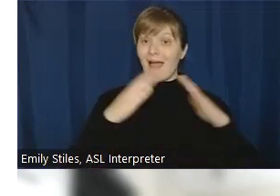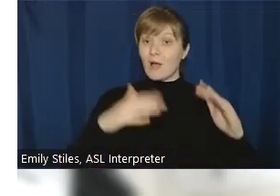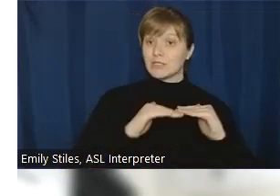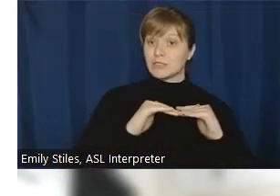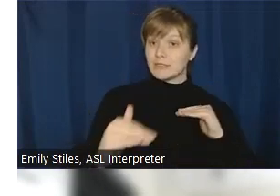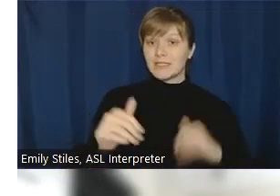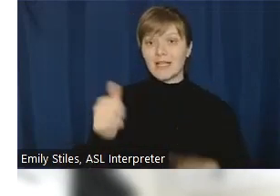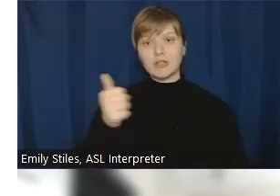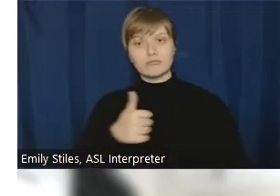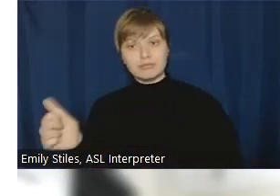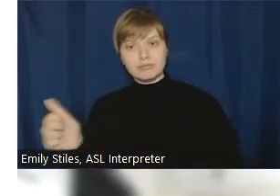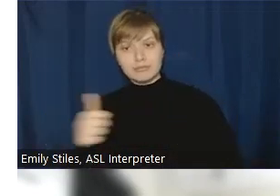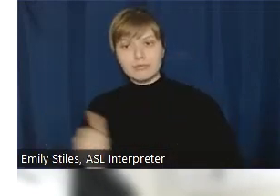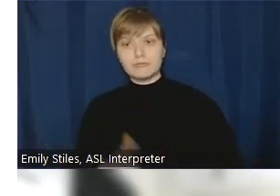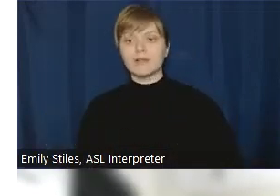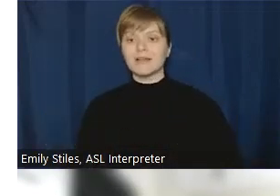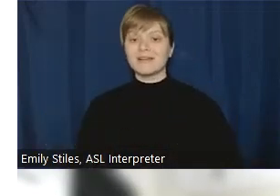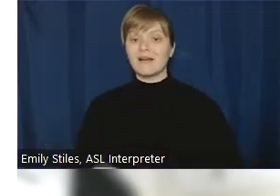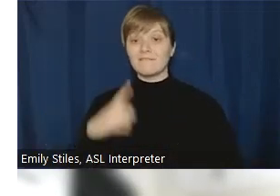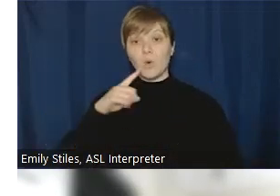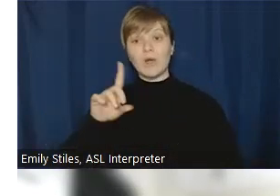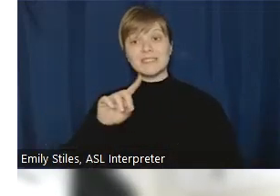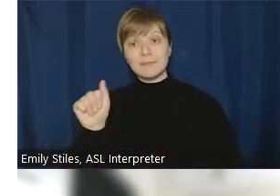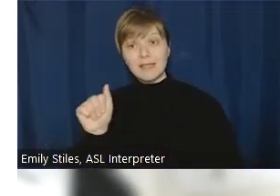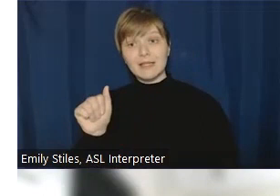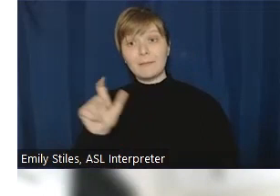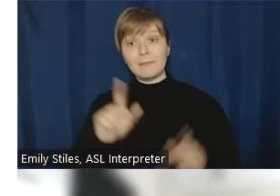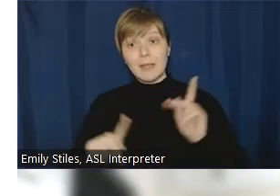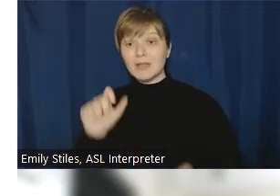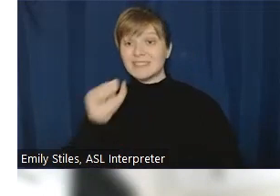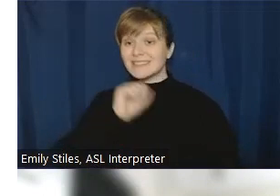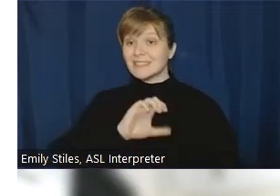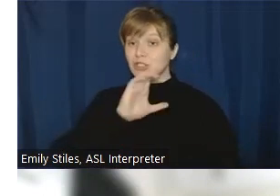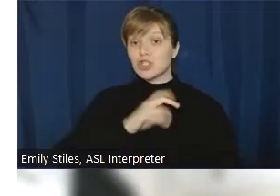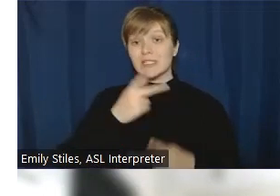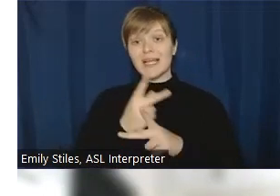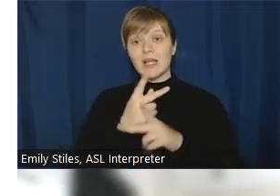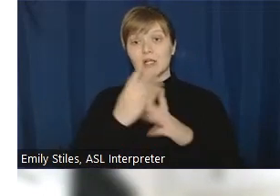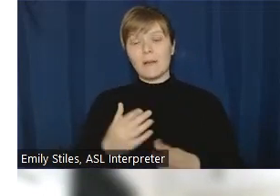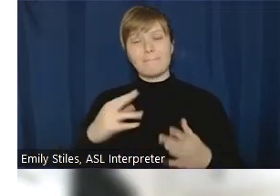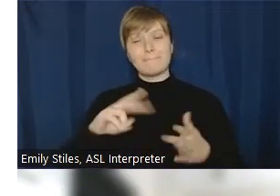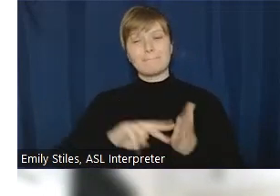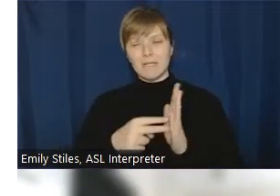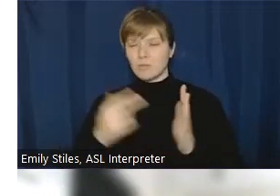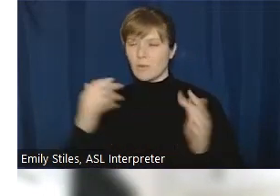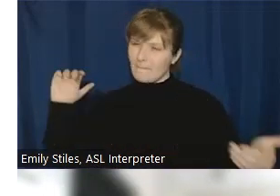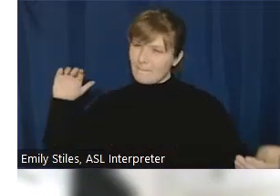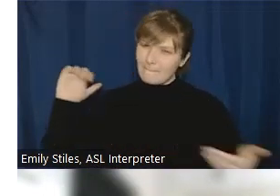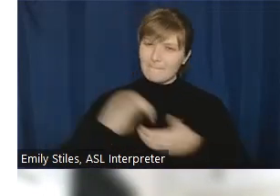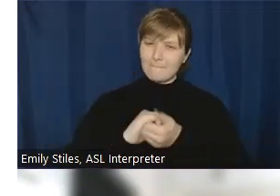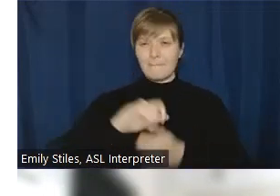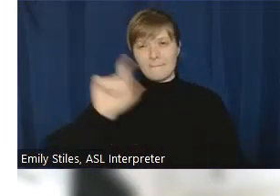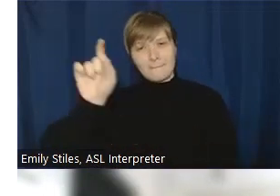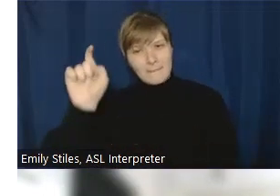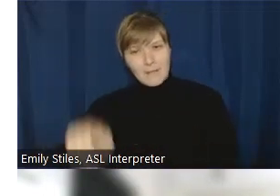older adults, and caregivers requires coordination at every level. It is a complex, wicked problem.